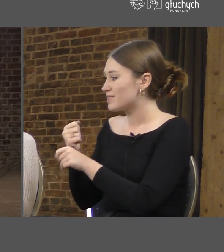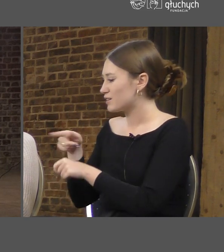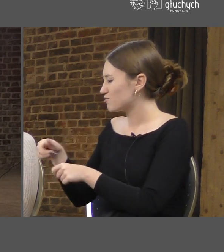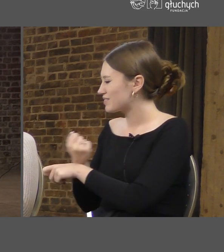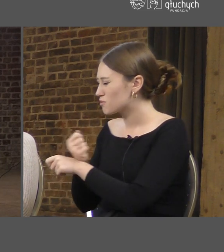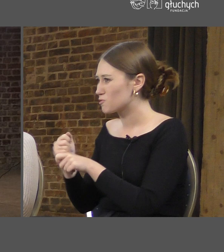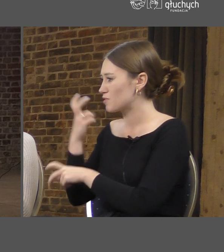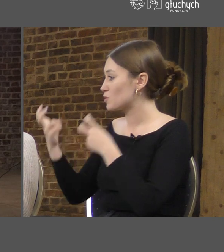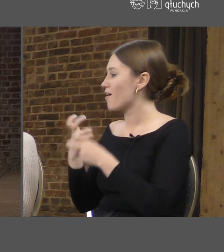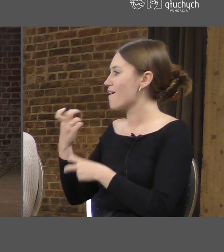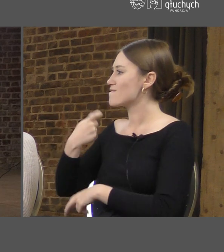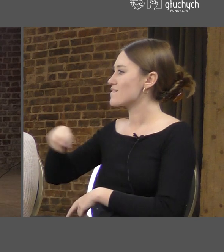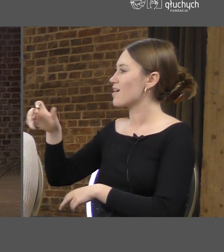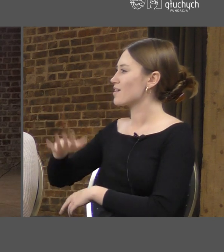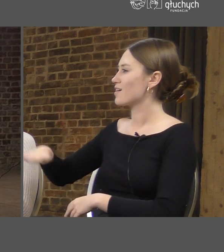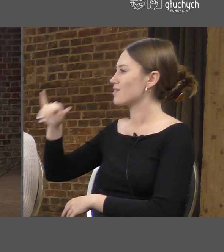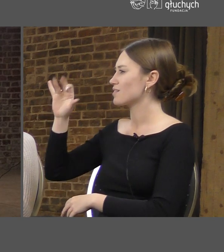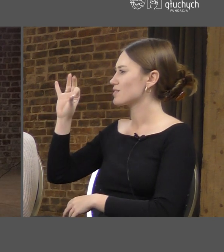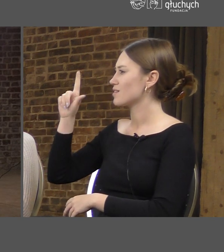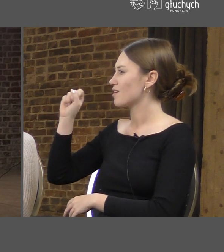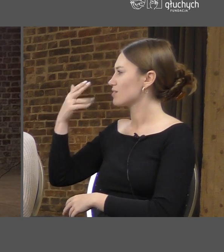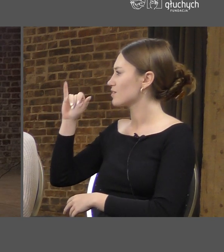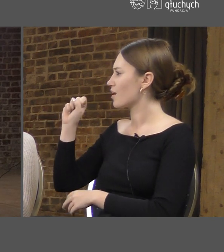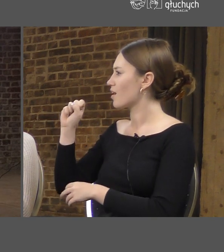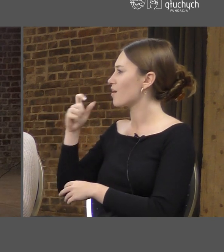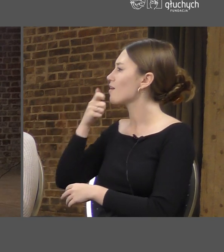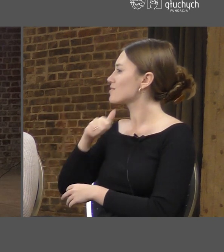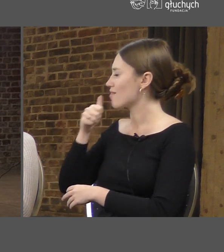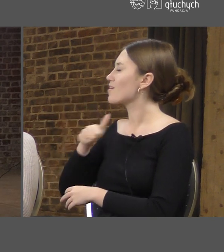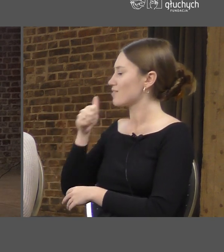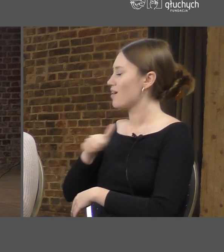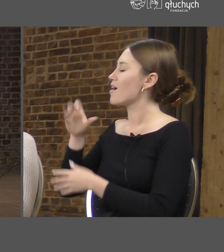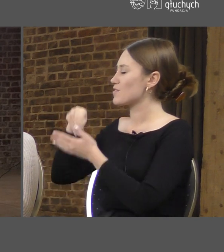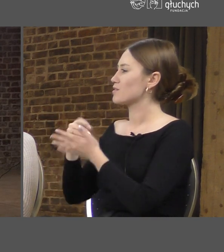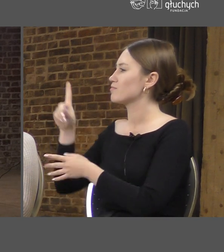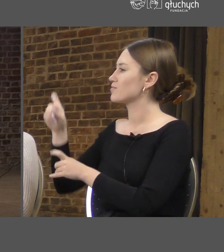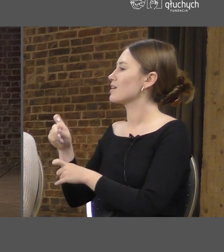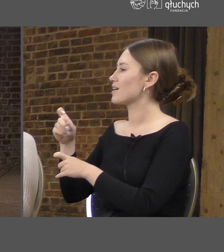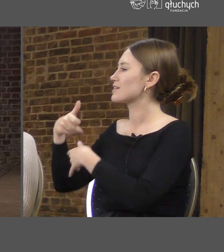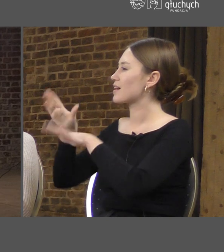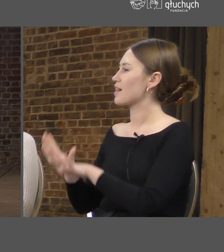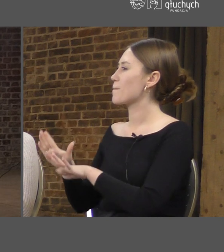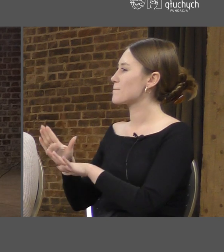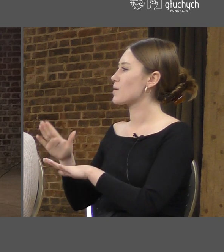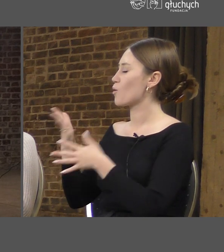and they went to Iceland. And what? It turns out that one girl found employment as a Zara manager, at a clothing shop,